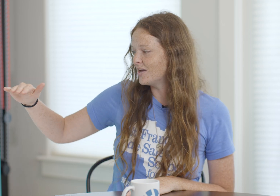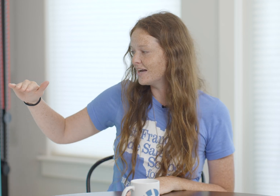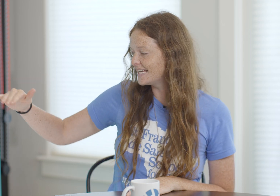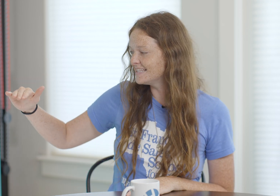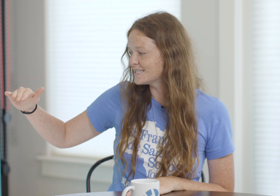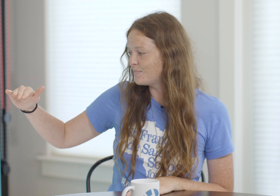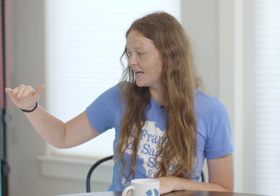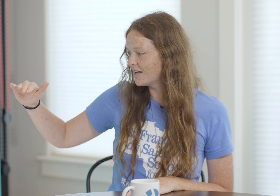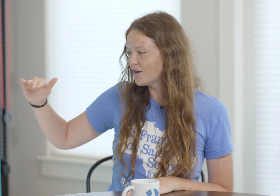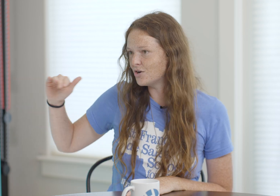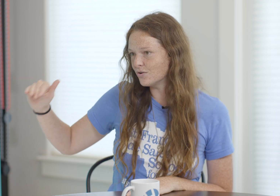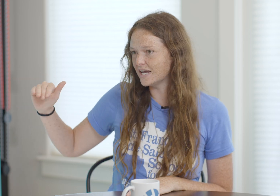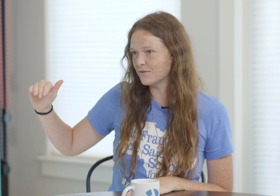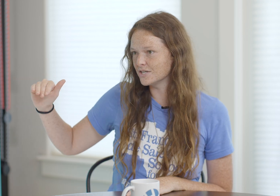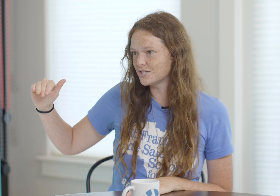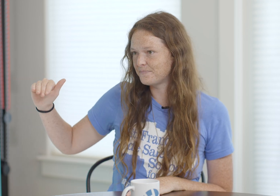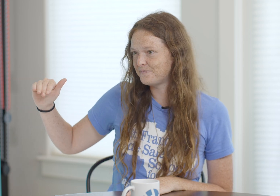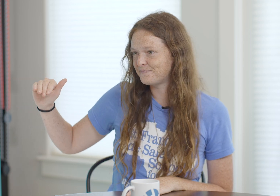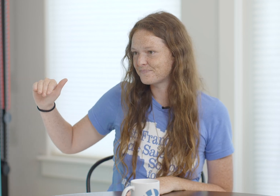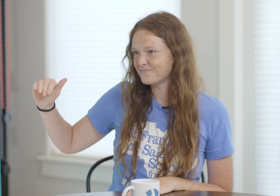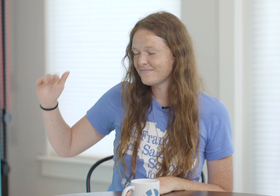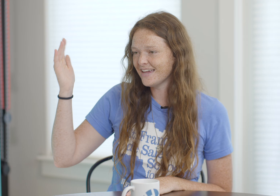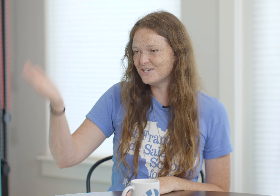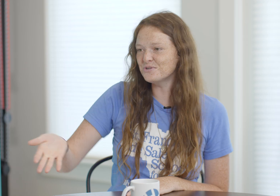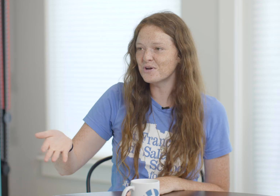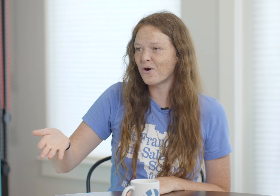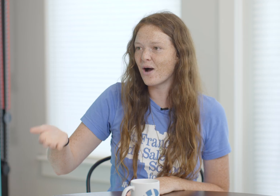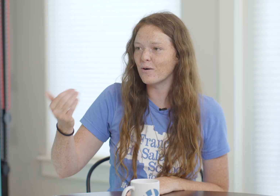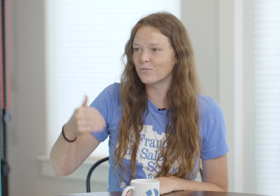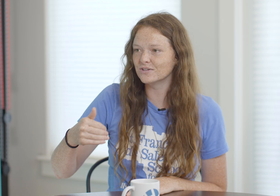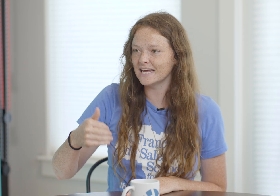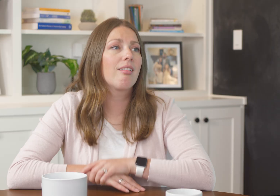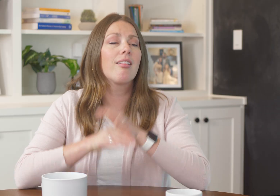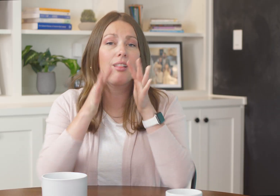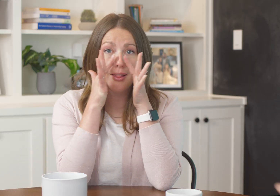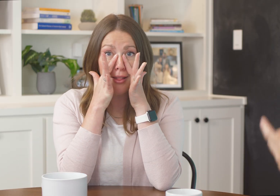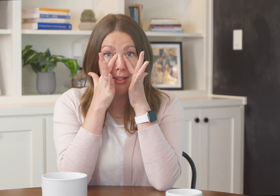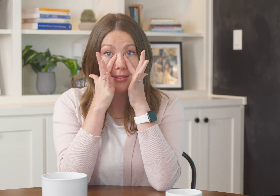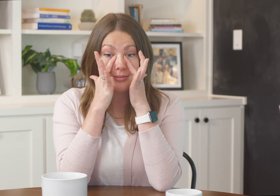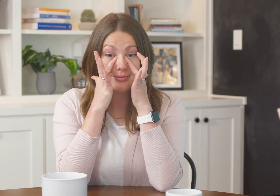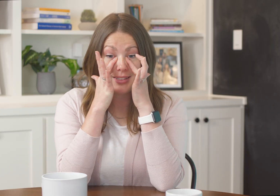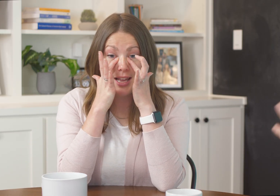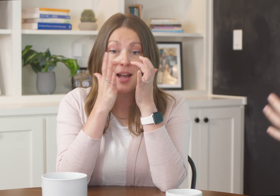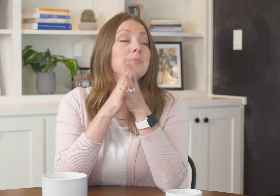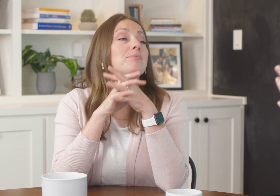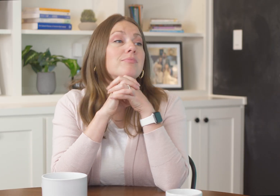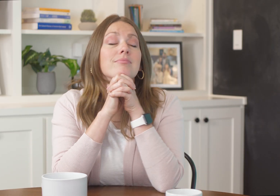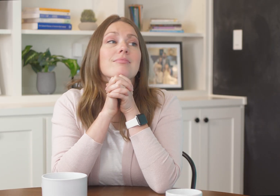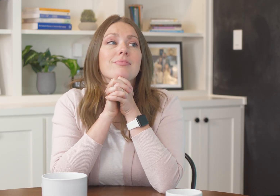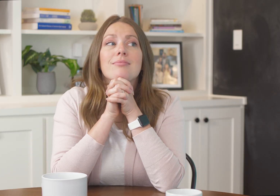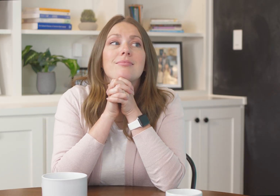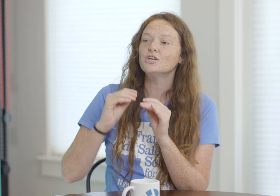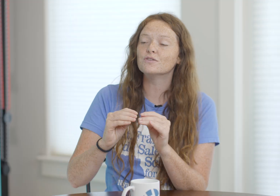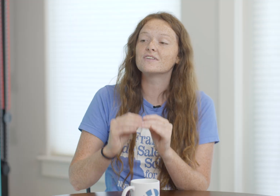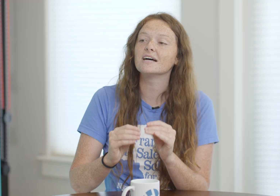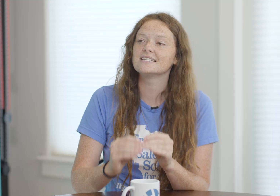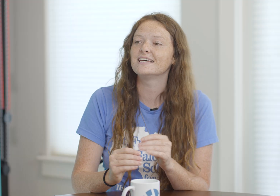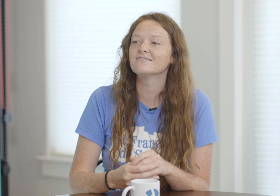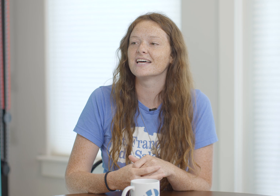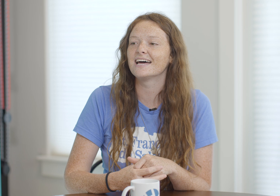a kid this big, no language. And you know how important languages with your brain, the receptors, everything, you have got to give that.